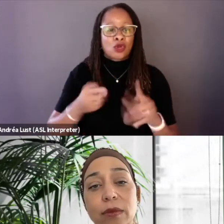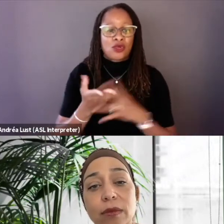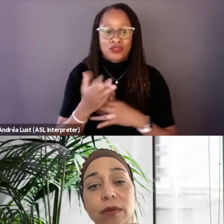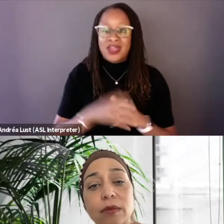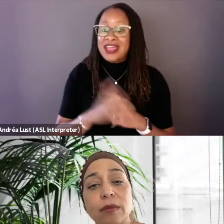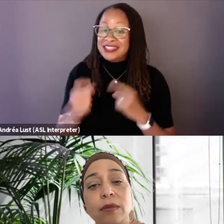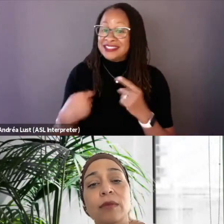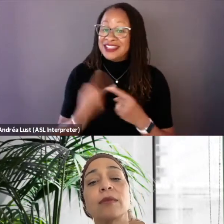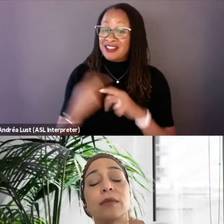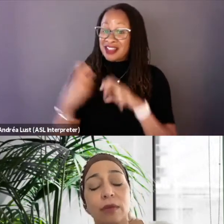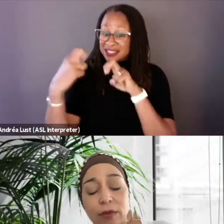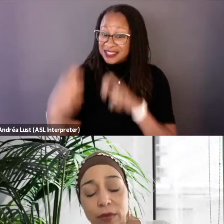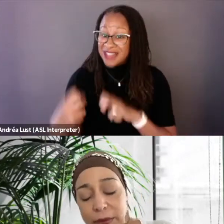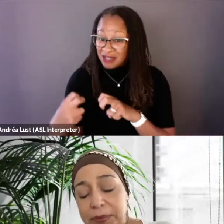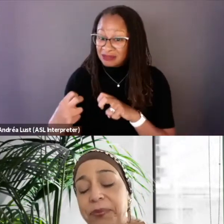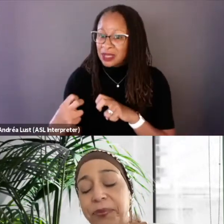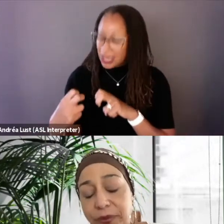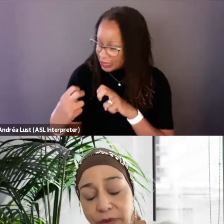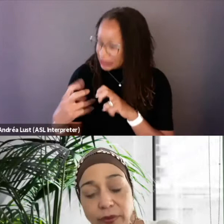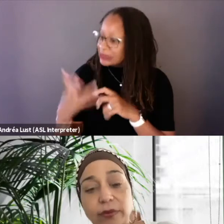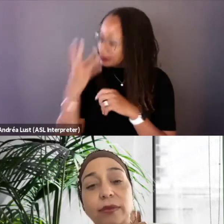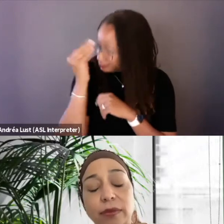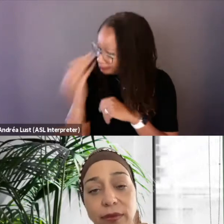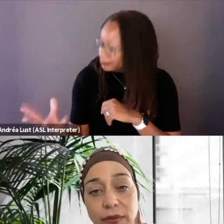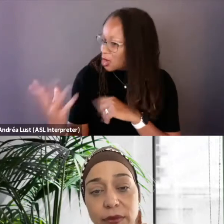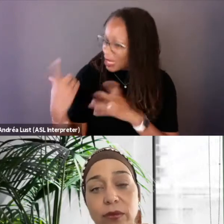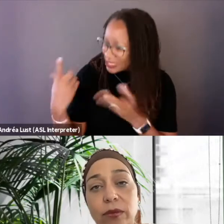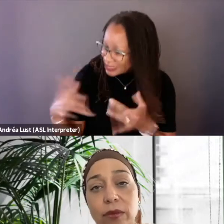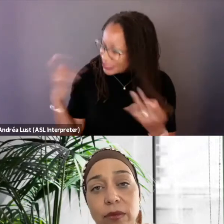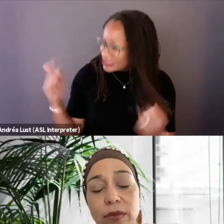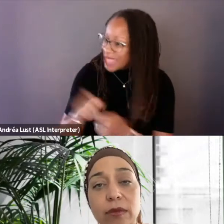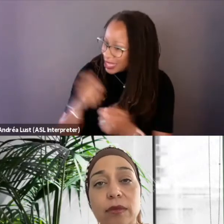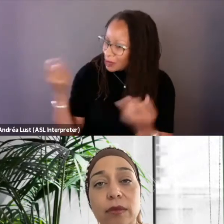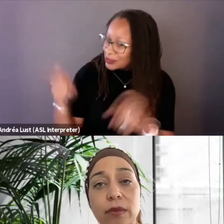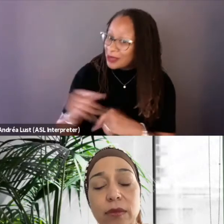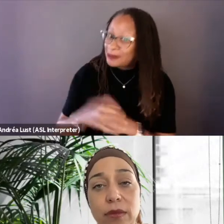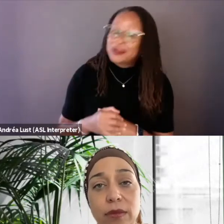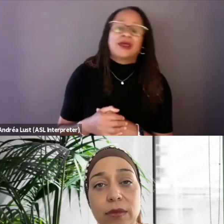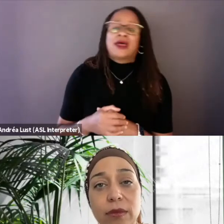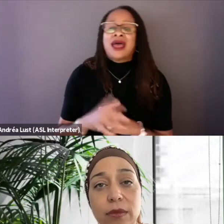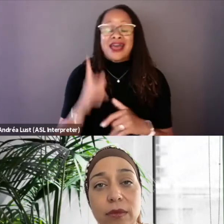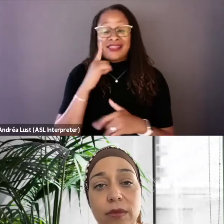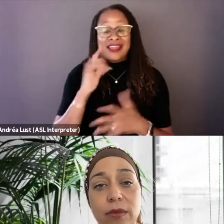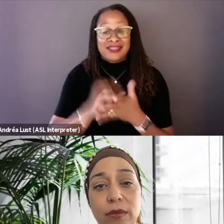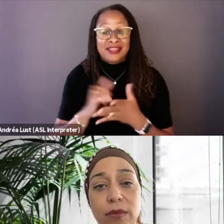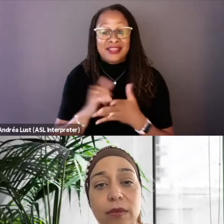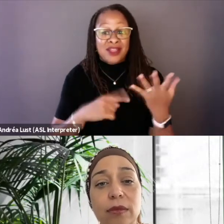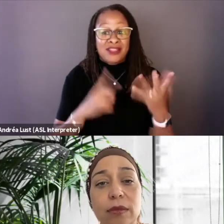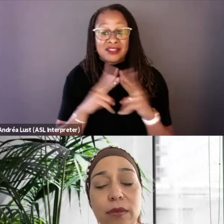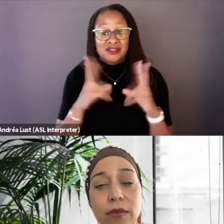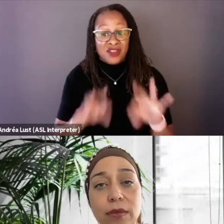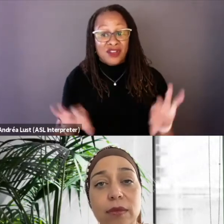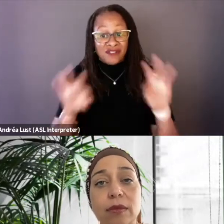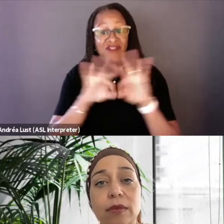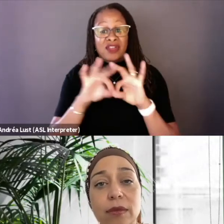and actually tell them what's going on. And so that's what I think is so valuable about something like Amend,